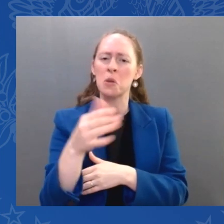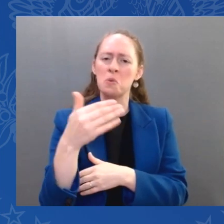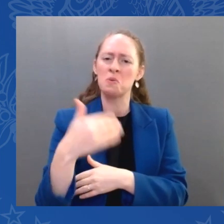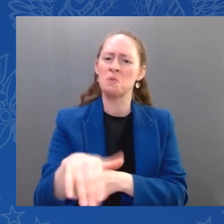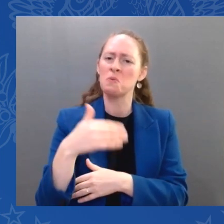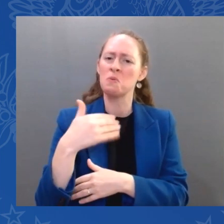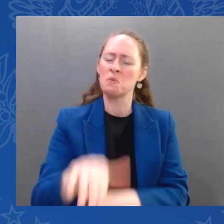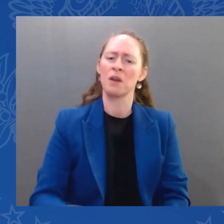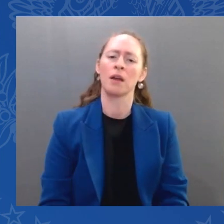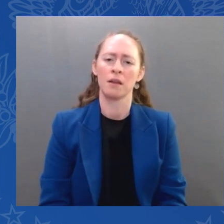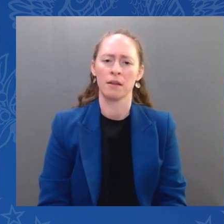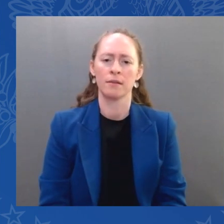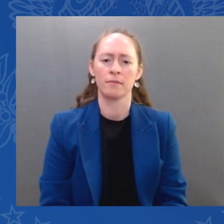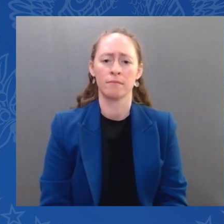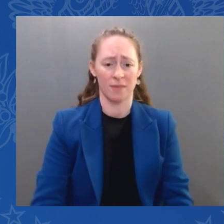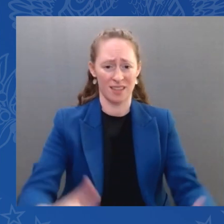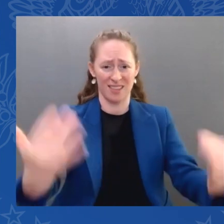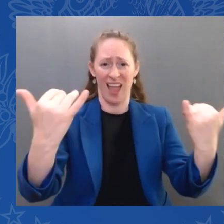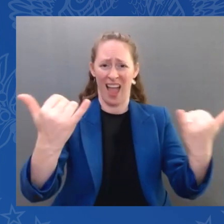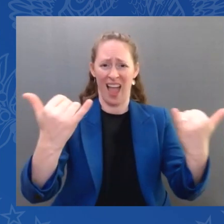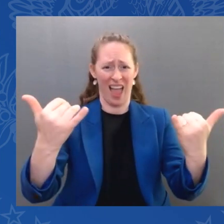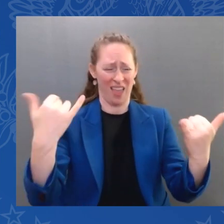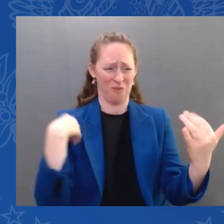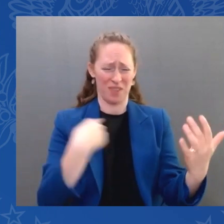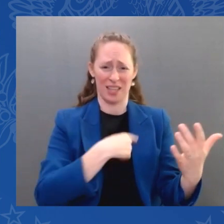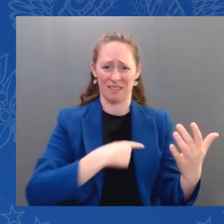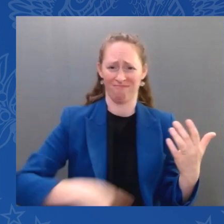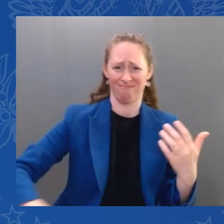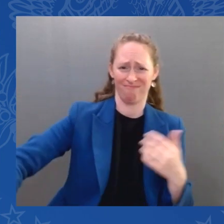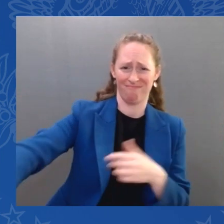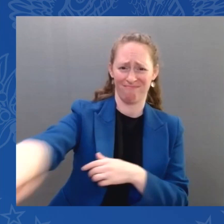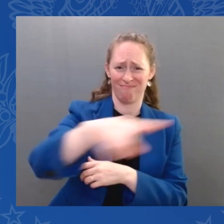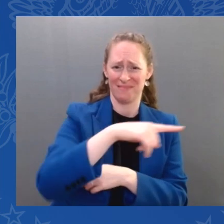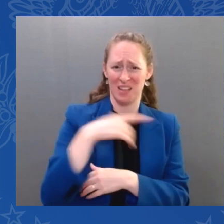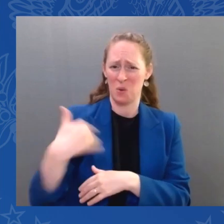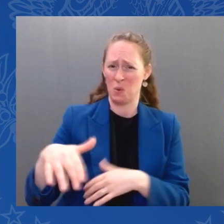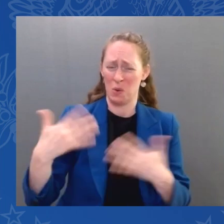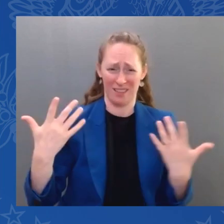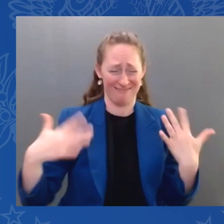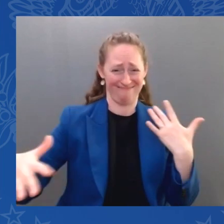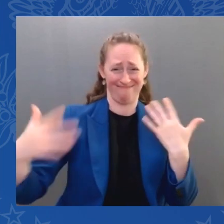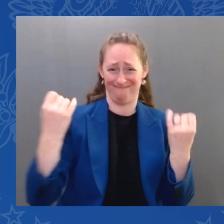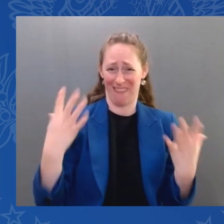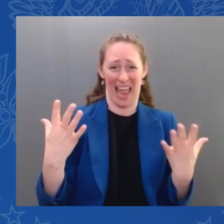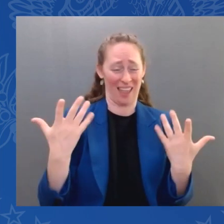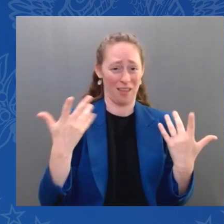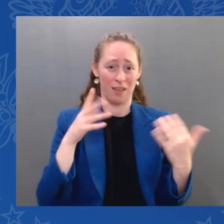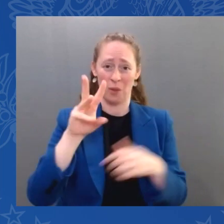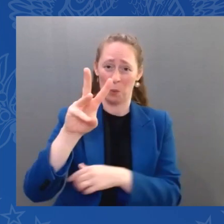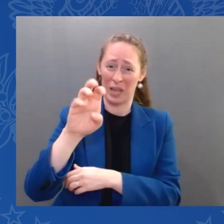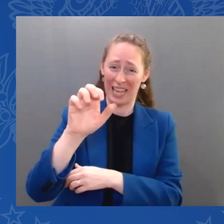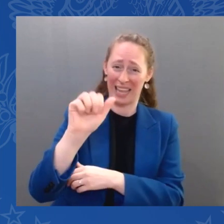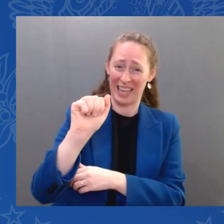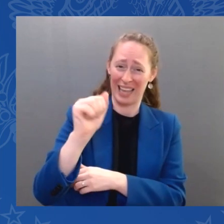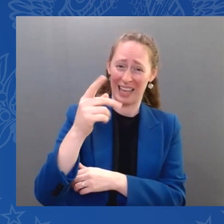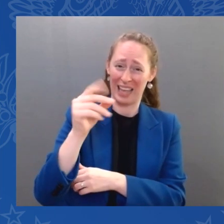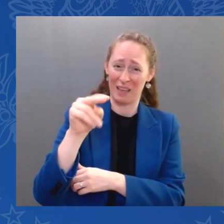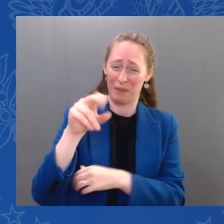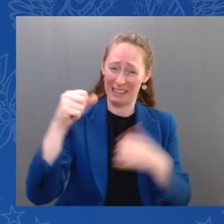weapons that weren't designed to hunt are not being used -- the weapons designed that they're purchasing